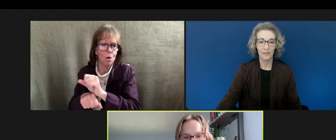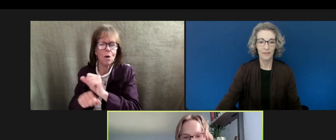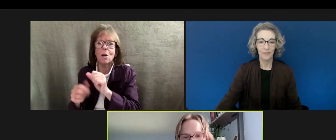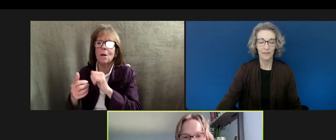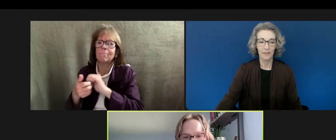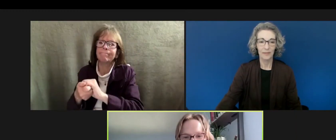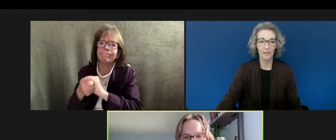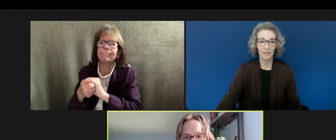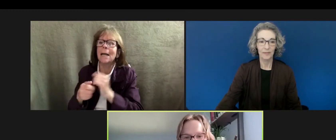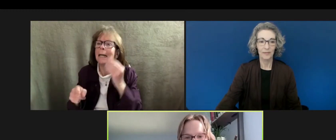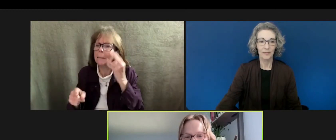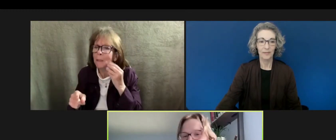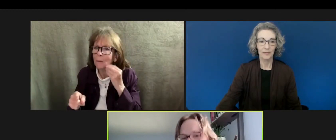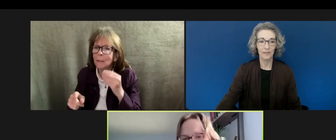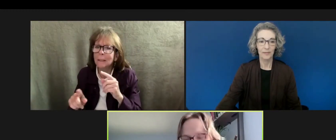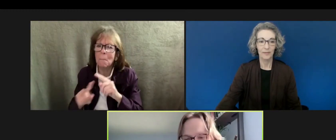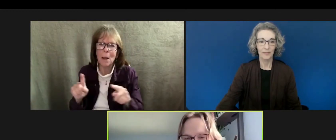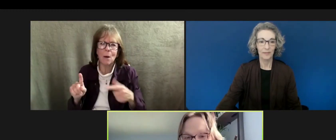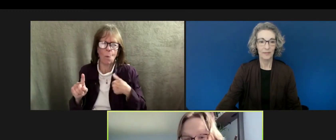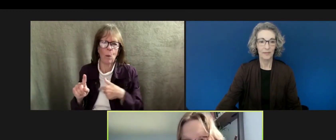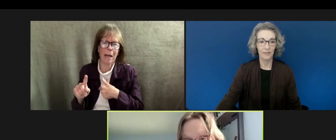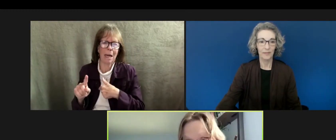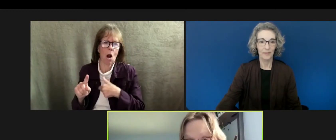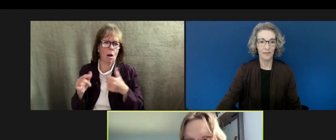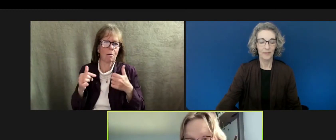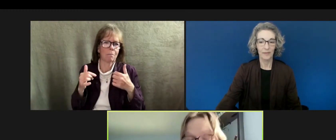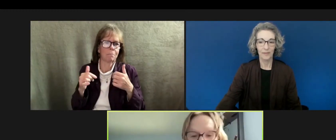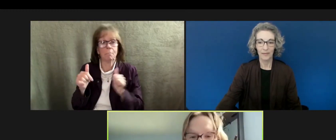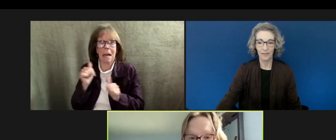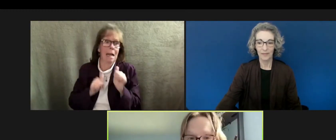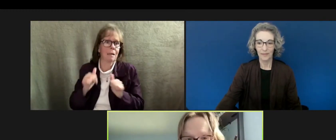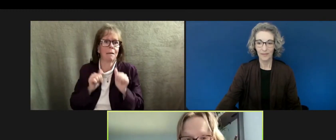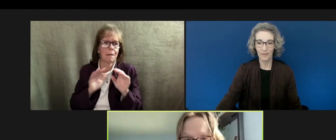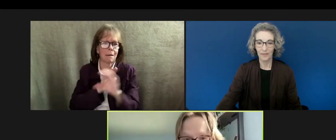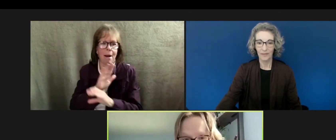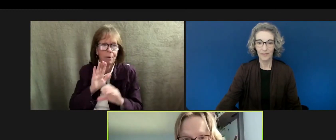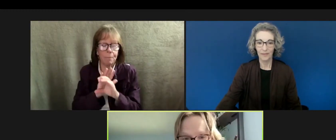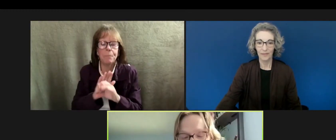And first, we wanna introduce who we are on this team.